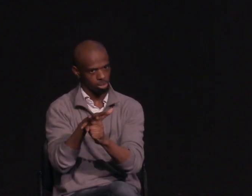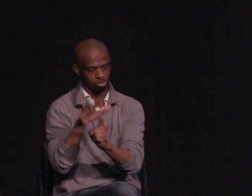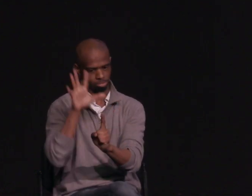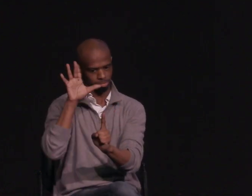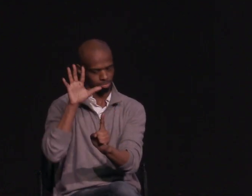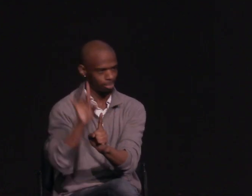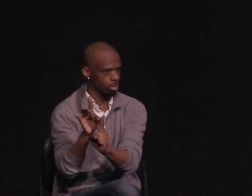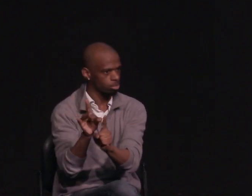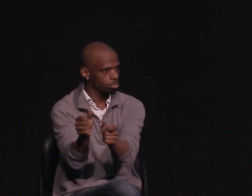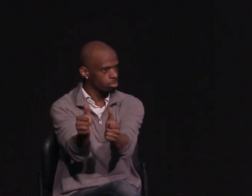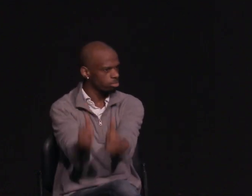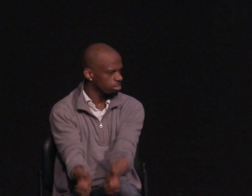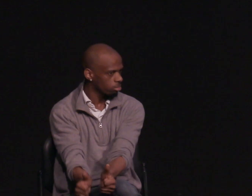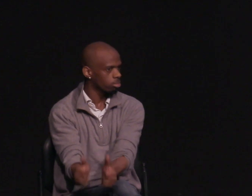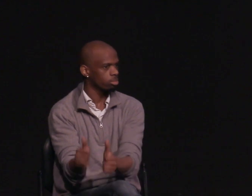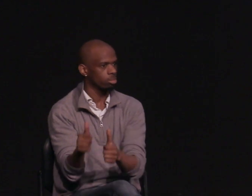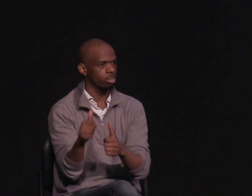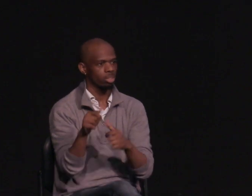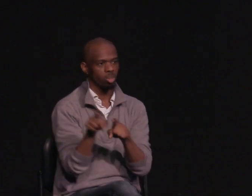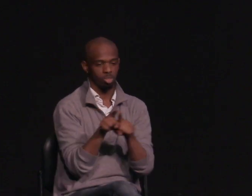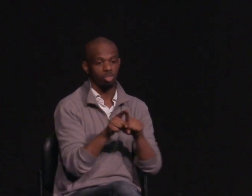I was also deeply moved by the art work of Emory Douglas,